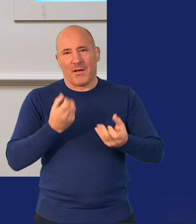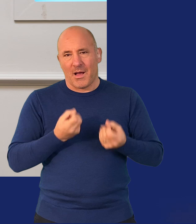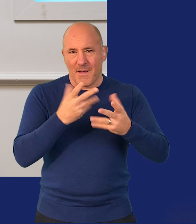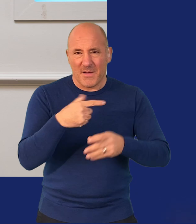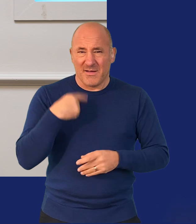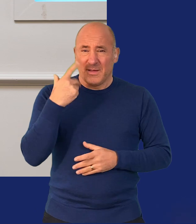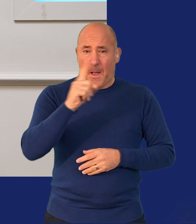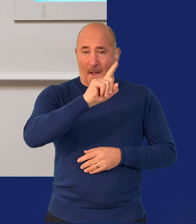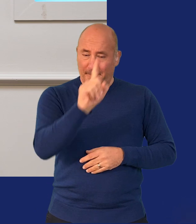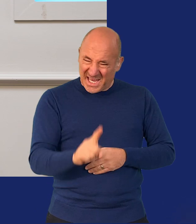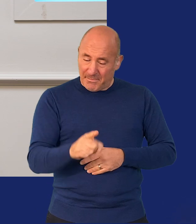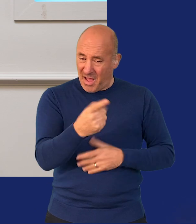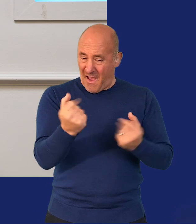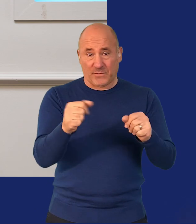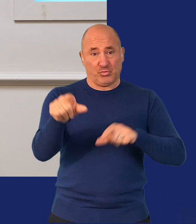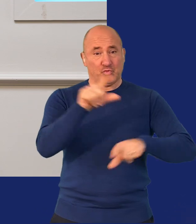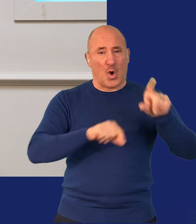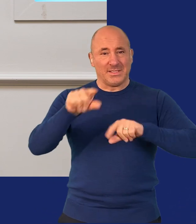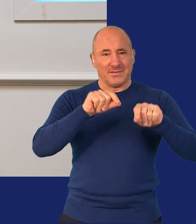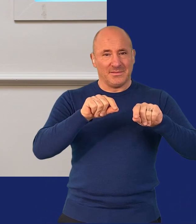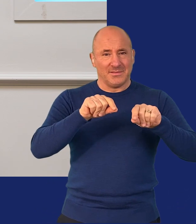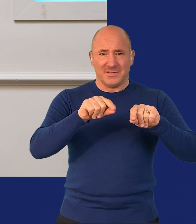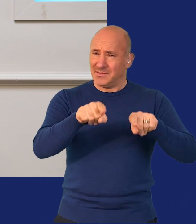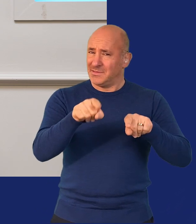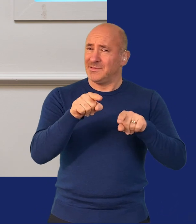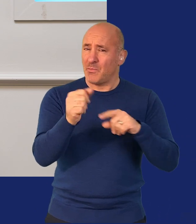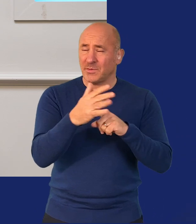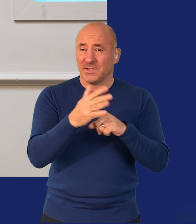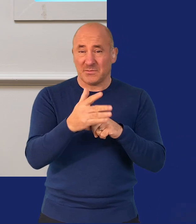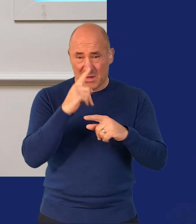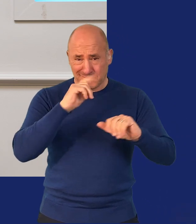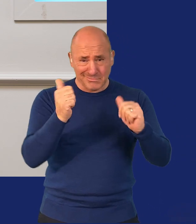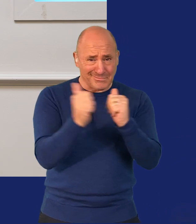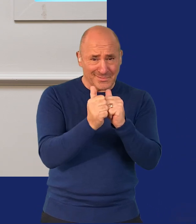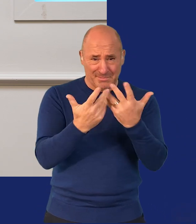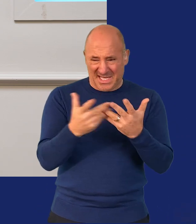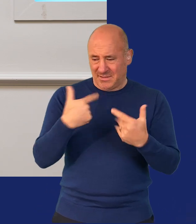You know, if anything could be fully accessible it would be something that you could give people control over.